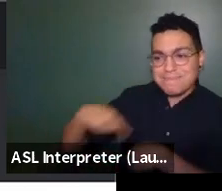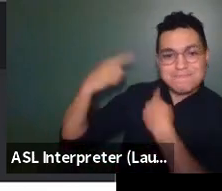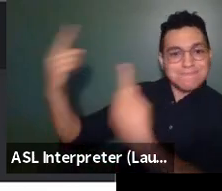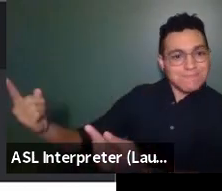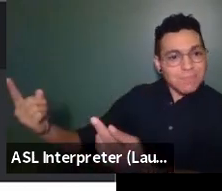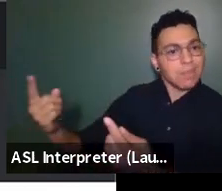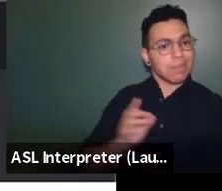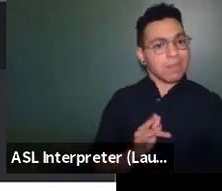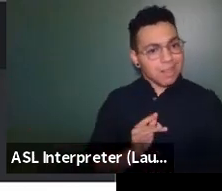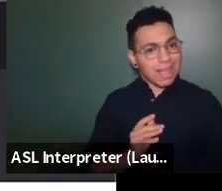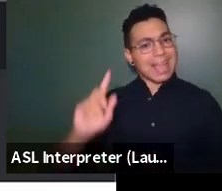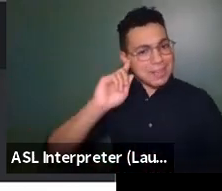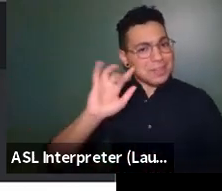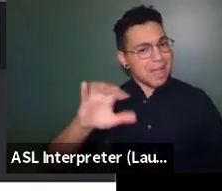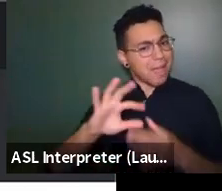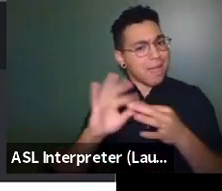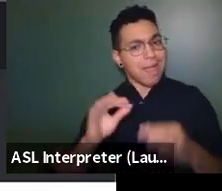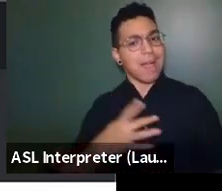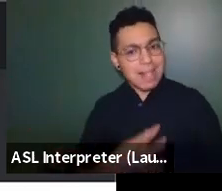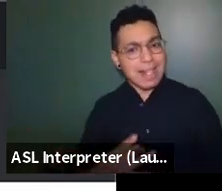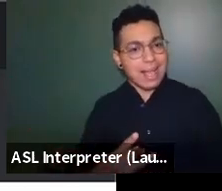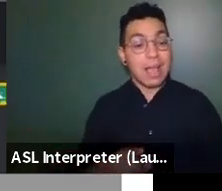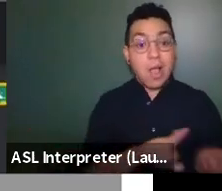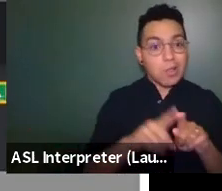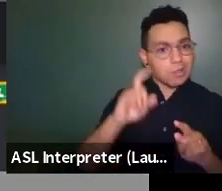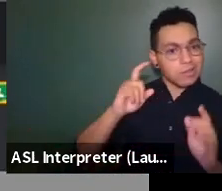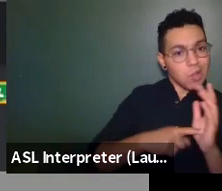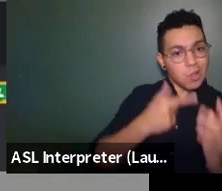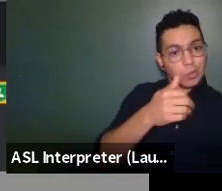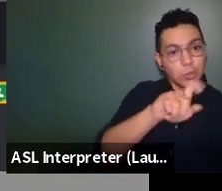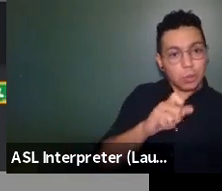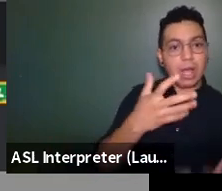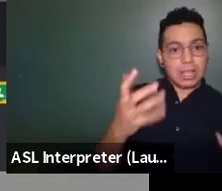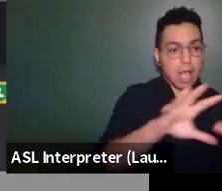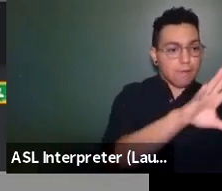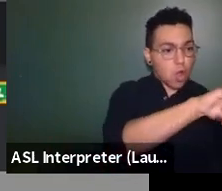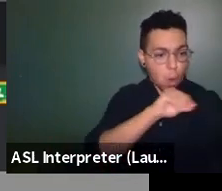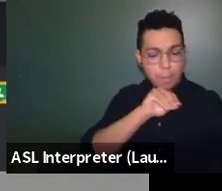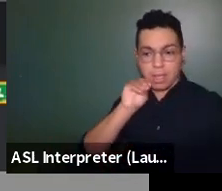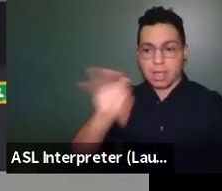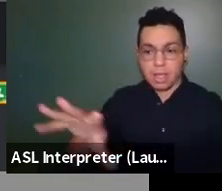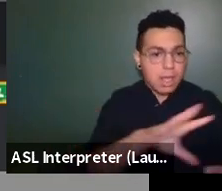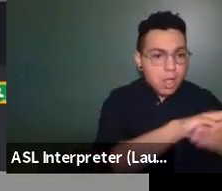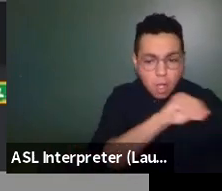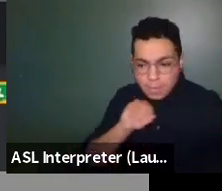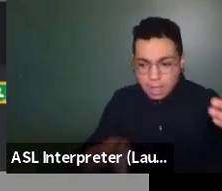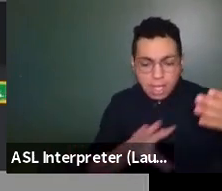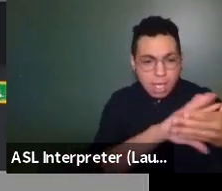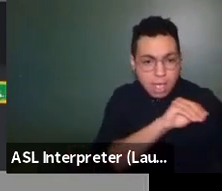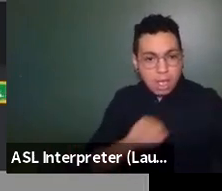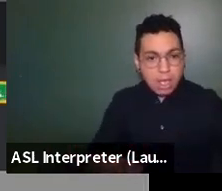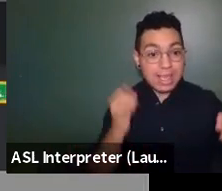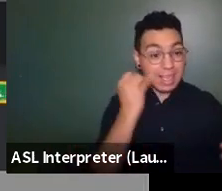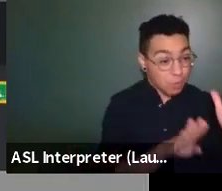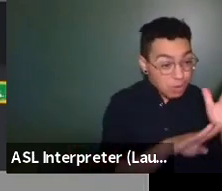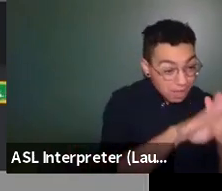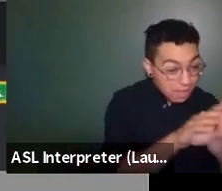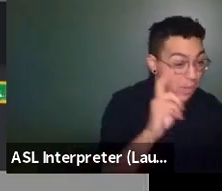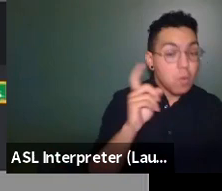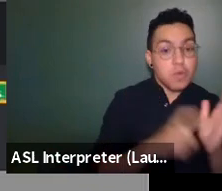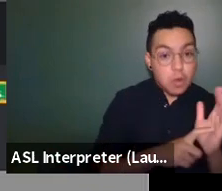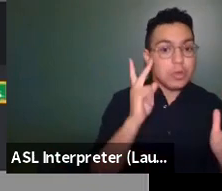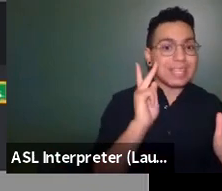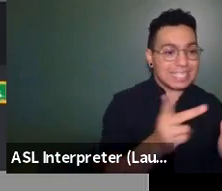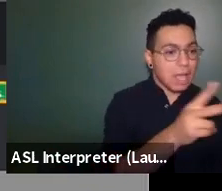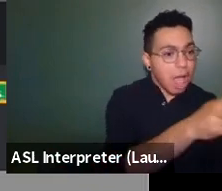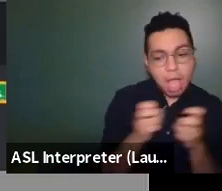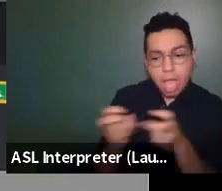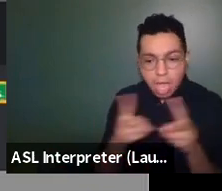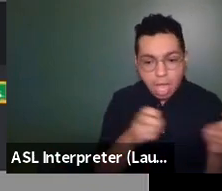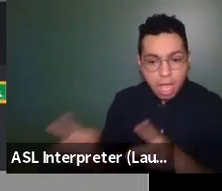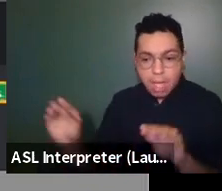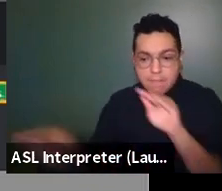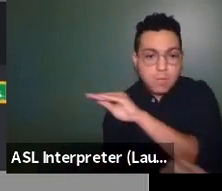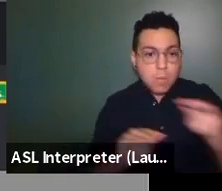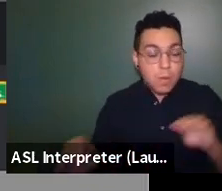ESD 101 - Jeff Crawford: I'm hearing that and I'm also mindful that in Google there's a lot of copying that you can do. So if you're developing things you're going to see that you can copy things from one course to another course. So if for some reason,